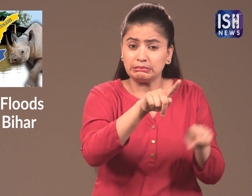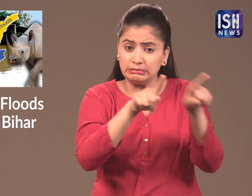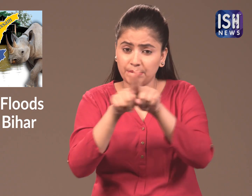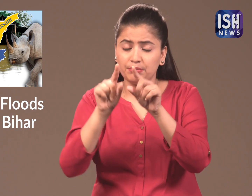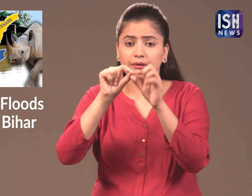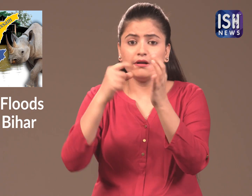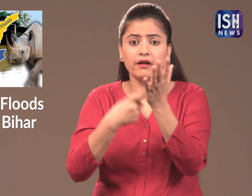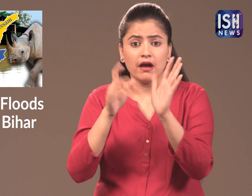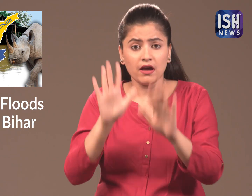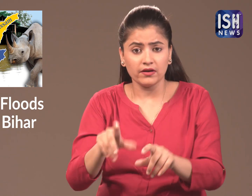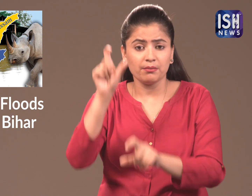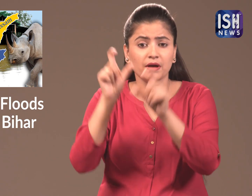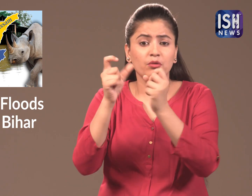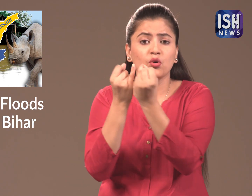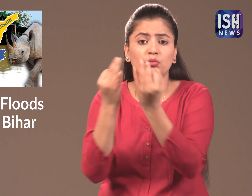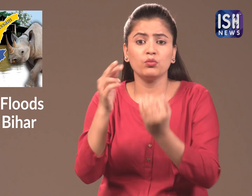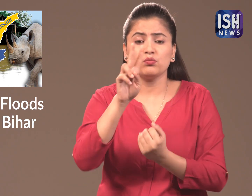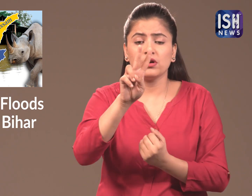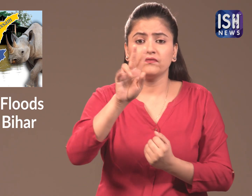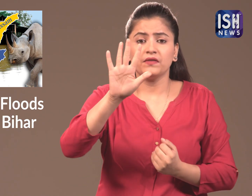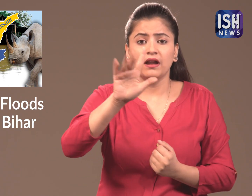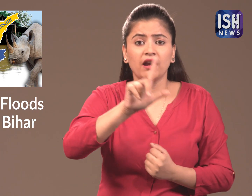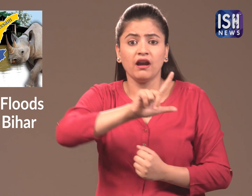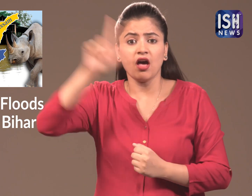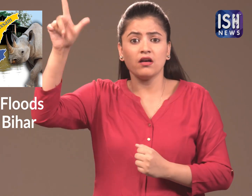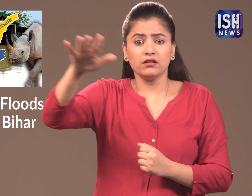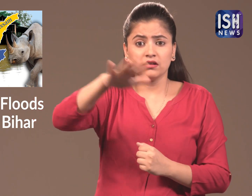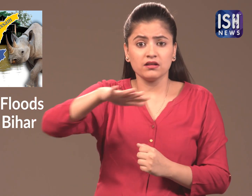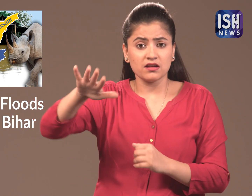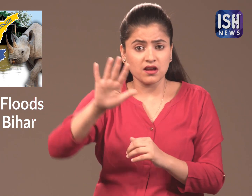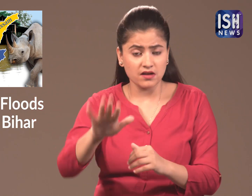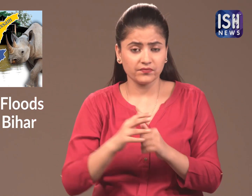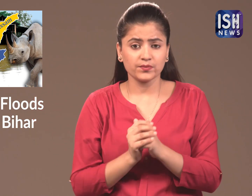Similarly in Bihar 25 lakh people are suffering.